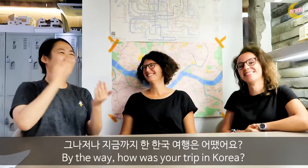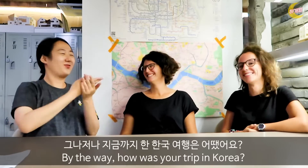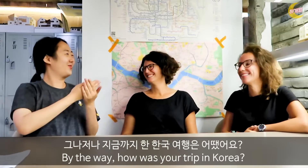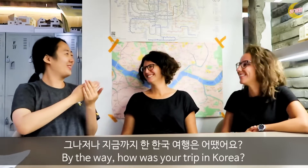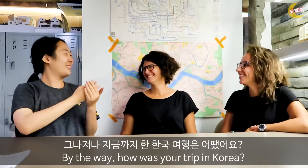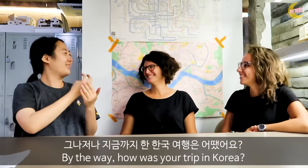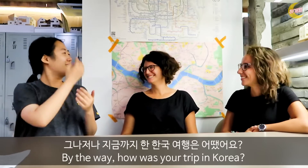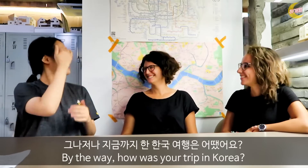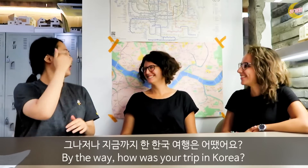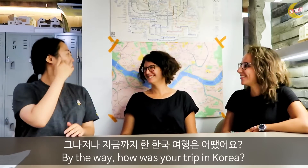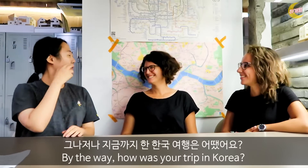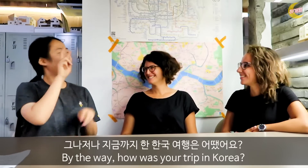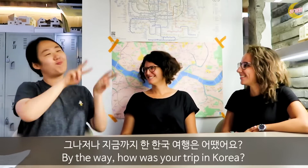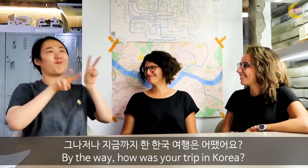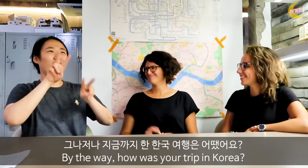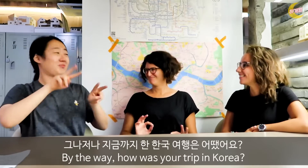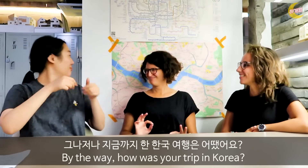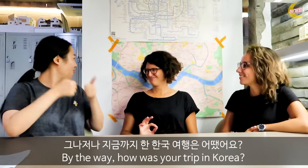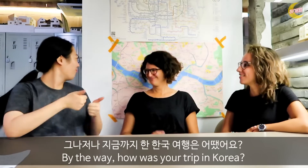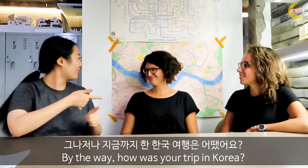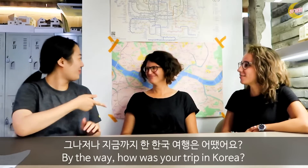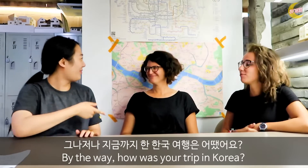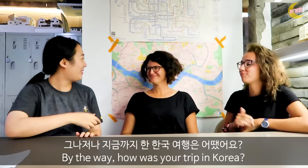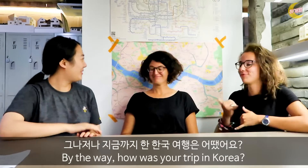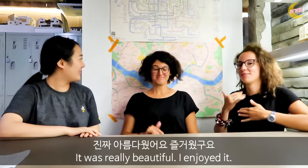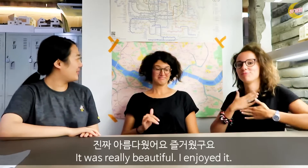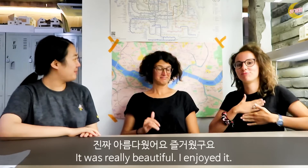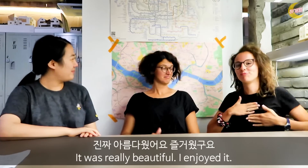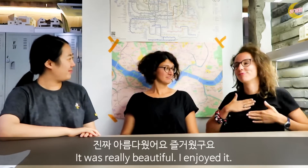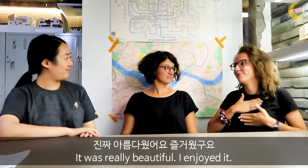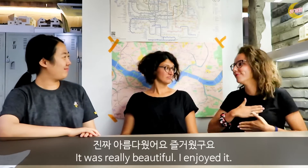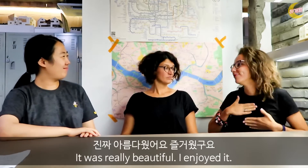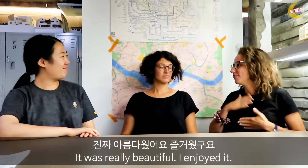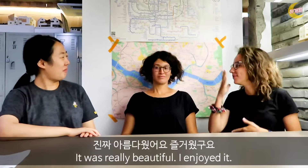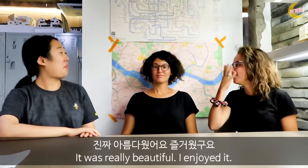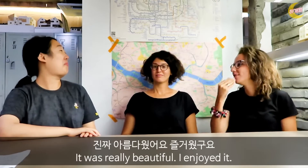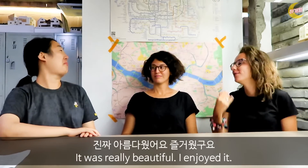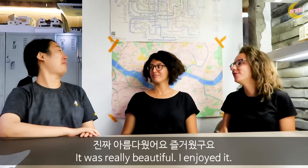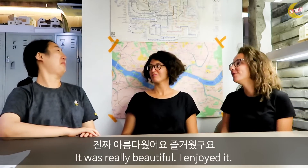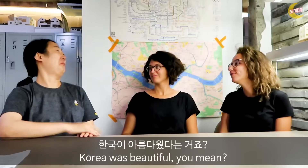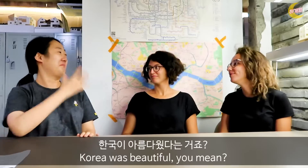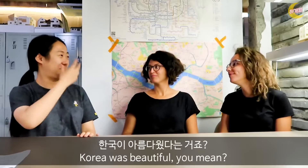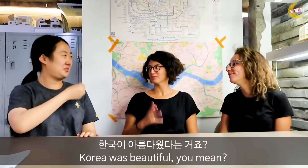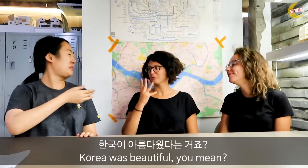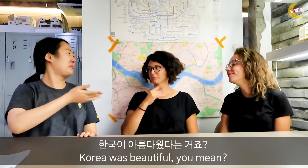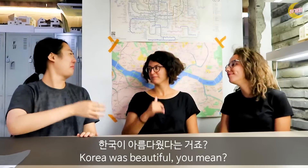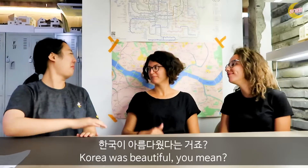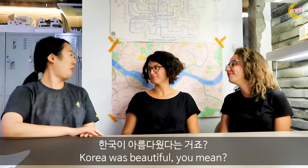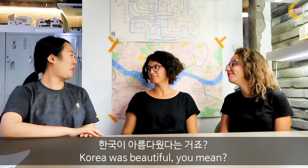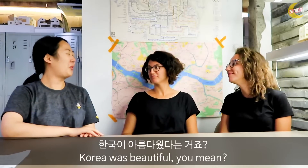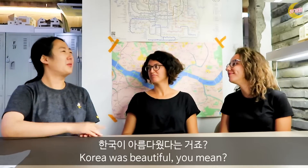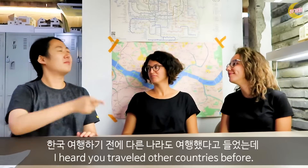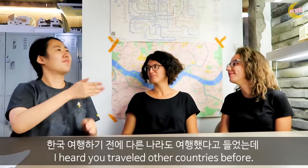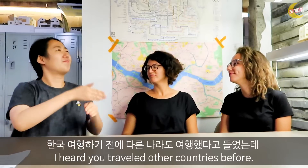By the way, how was your trip in Korea? It was really beautiful. I enjoyed it. Korea was beautiful, you mean?